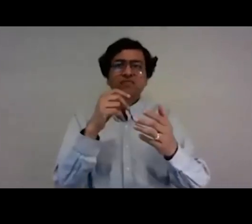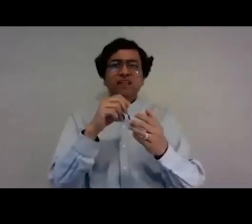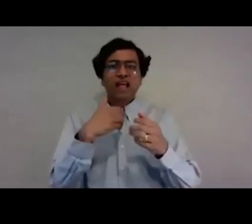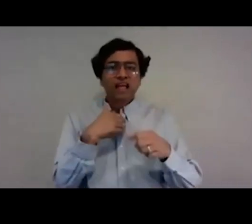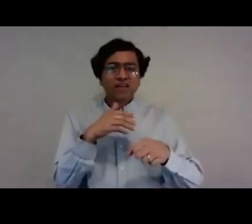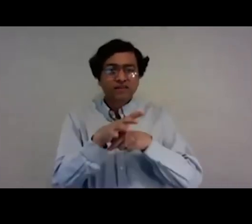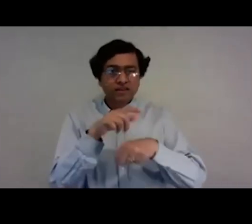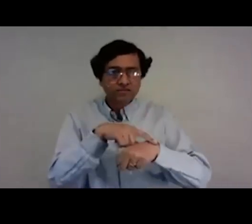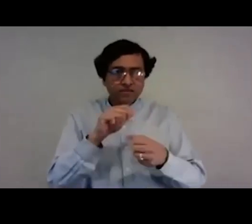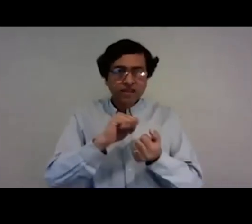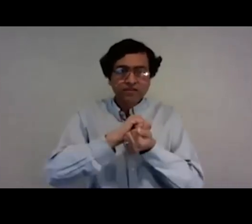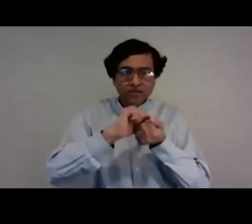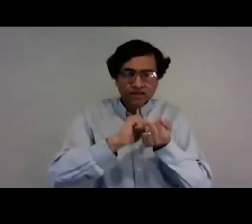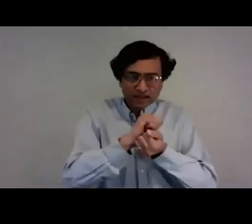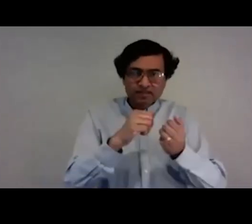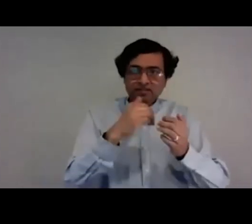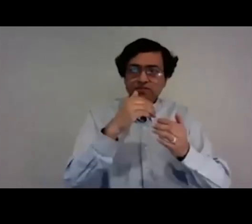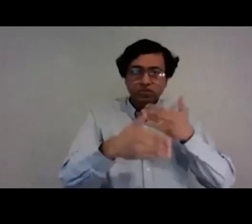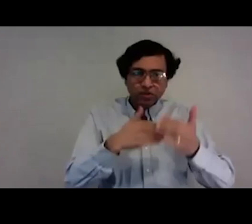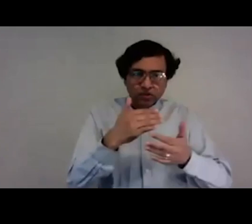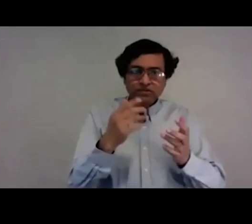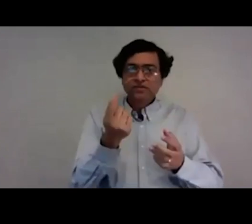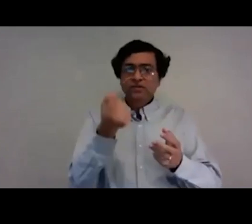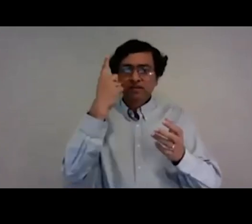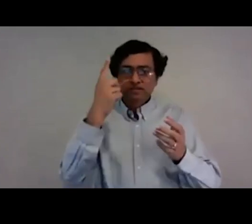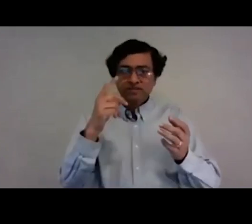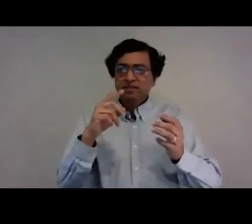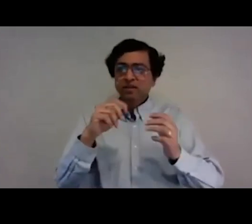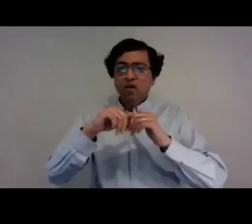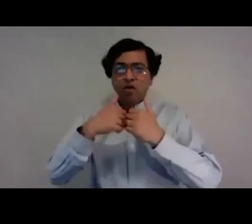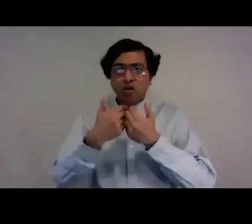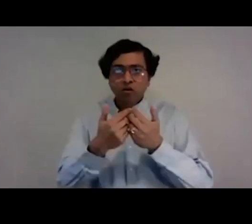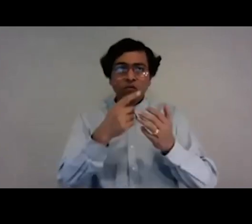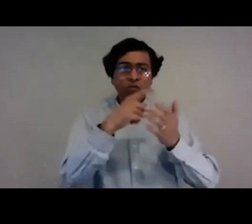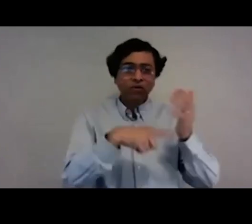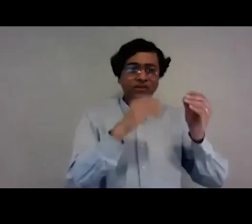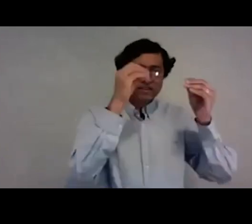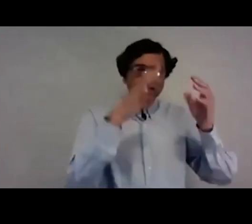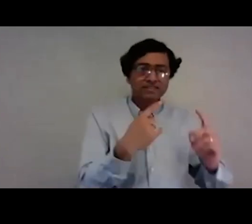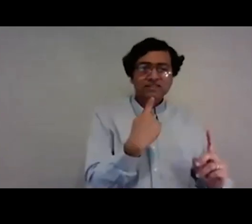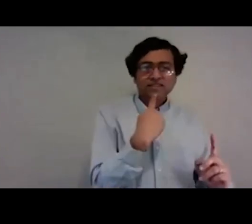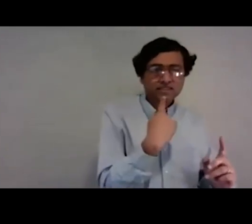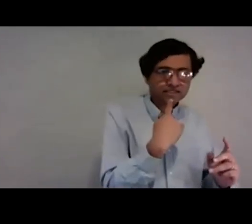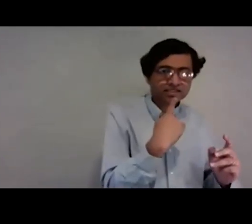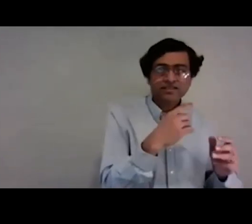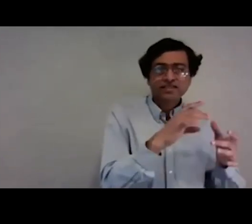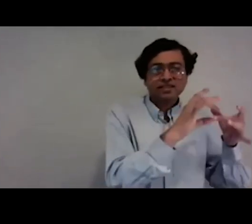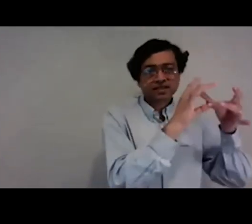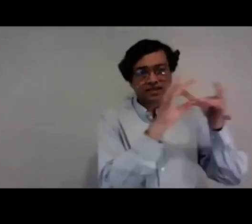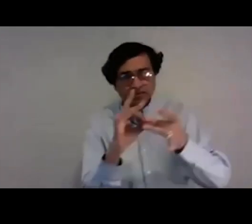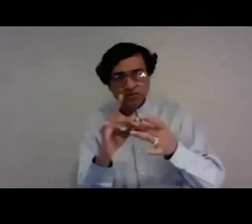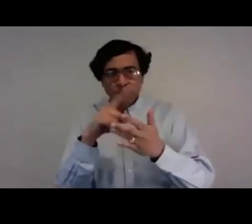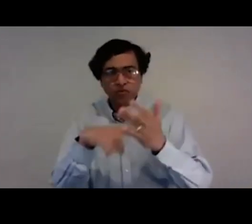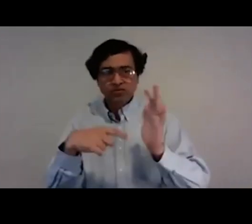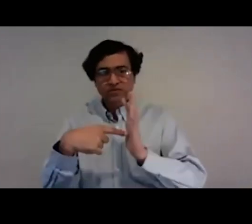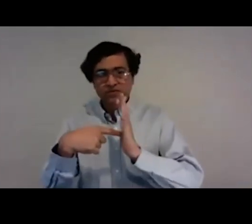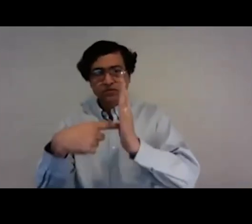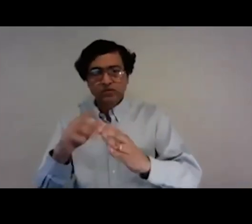So in the 70% of time that hearing students are looking, they do have time to digest the information, to contemplate it, to understand what is being